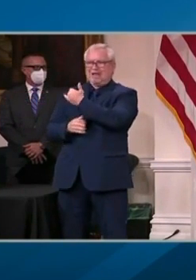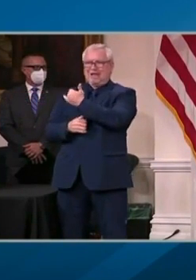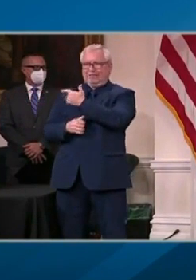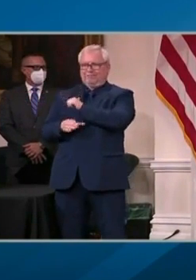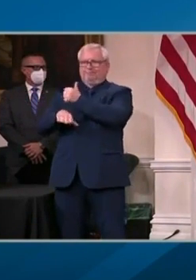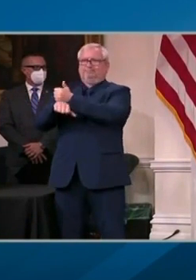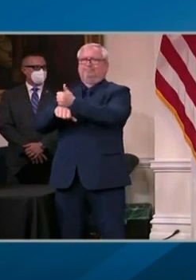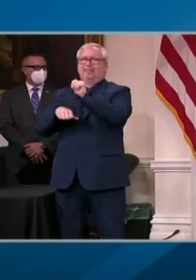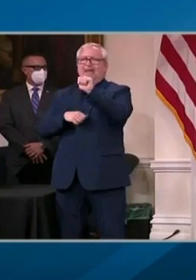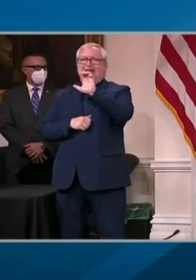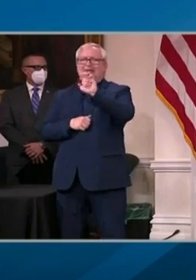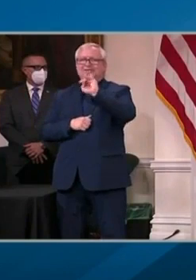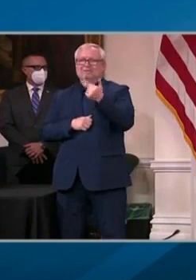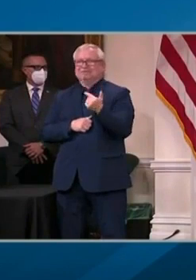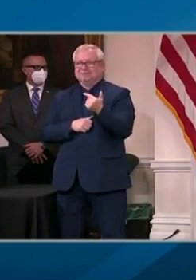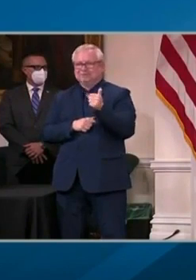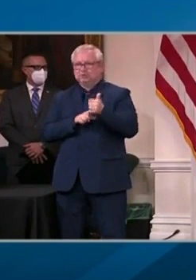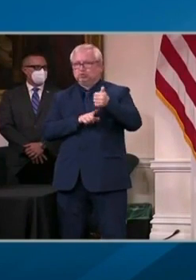DURING THE CLIENT PANDEMIC.